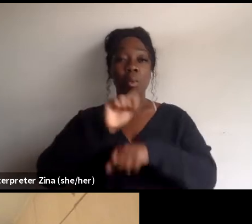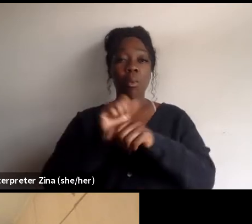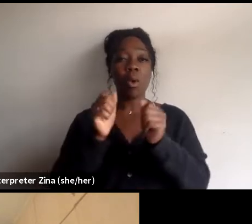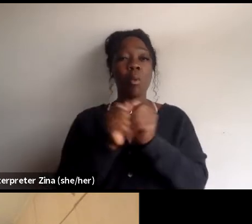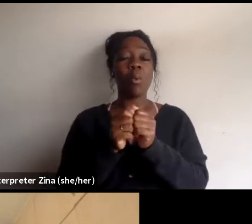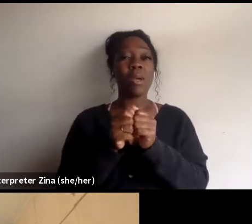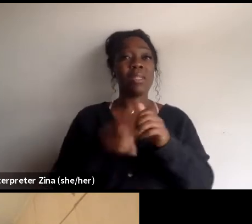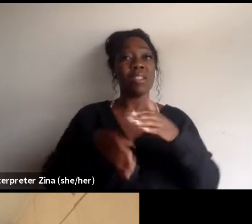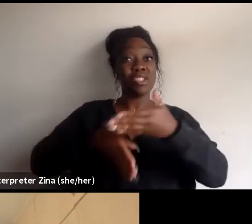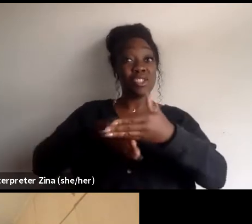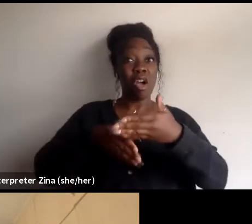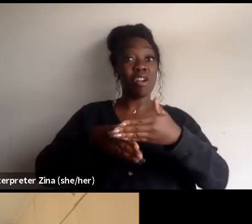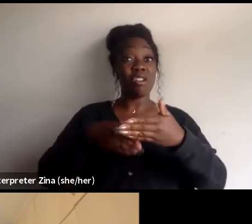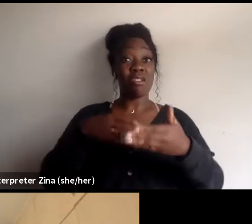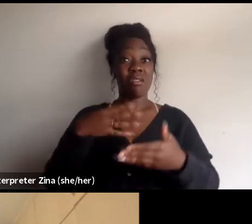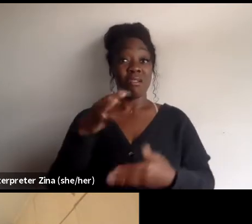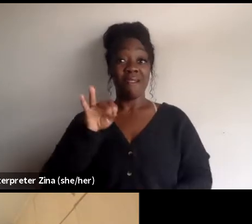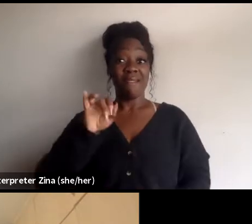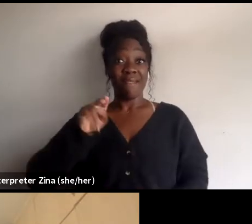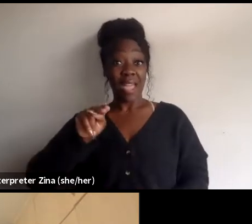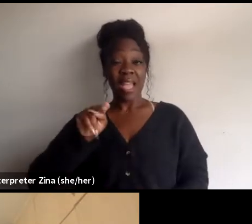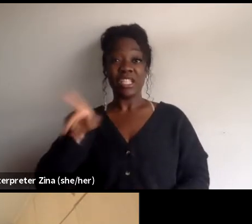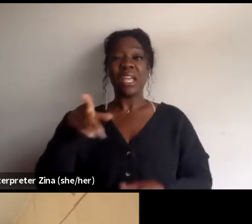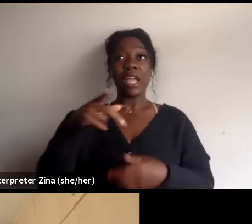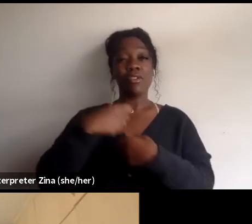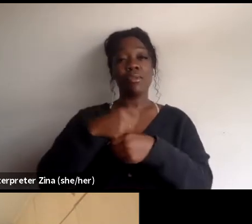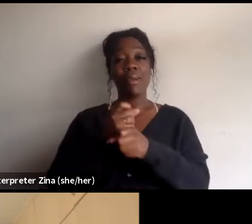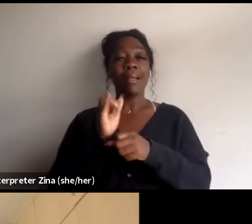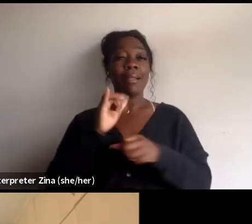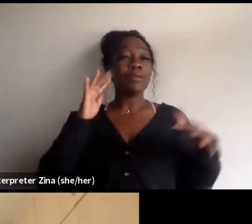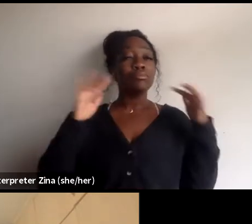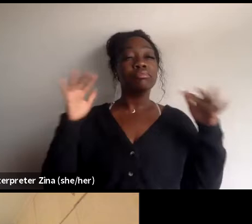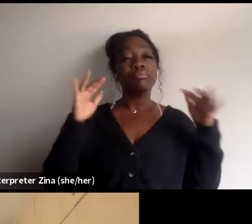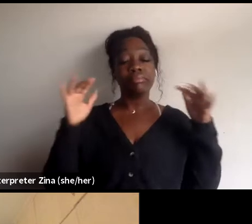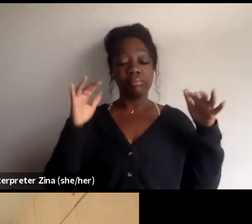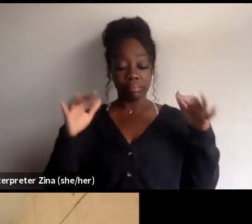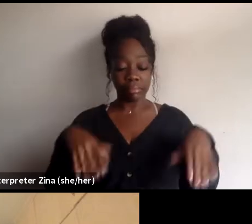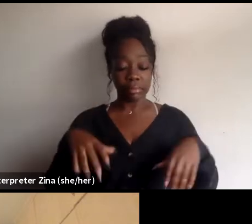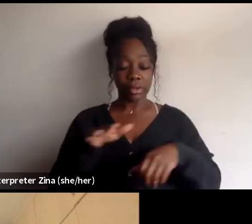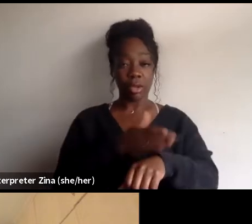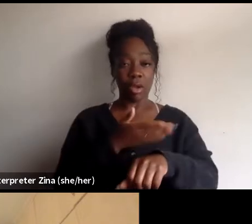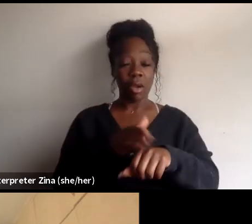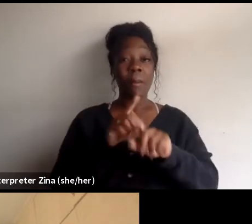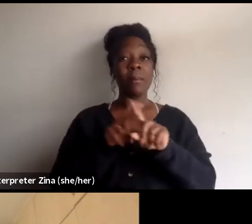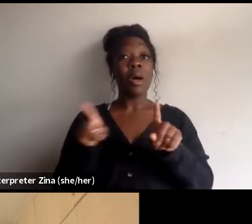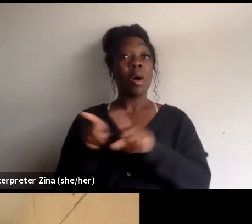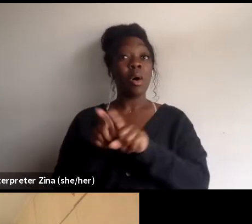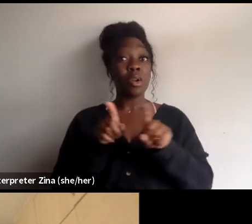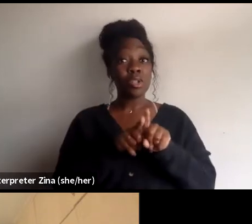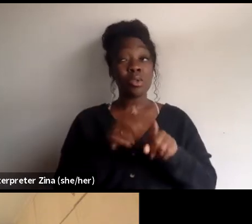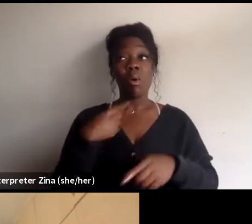You should look it up it's called "Unity". And then also I do a lot of consultancy around